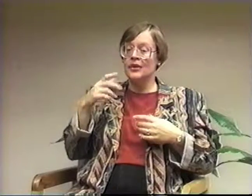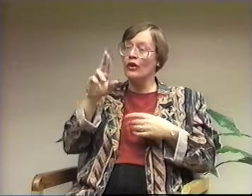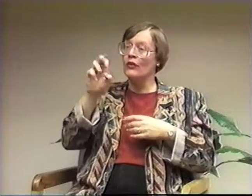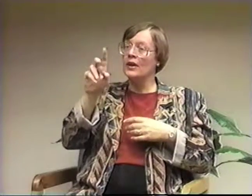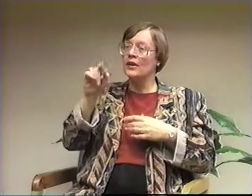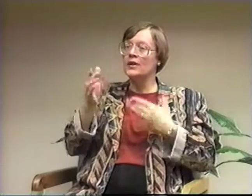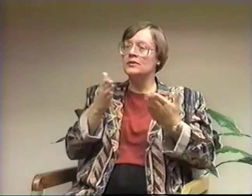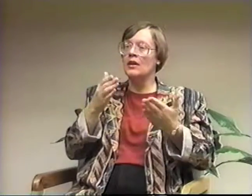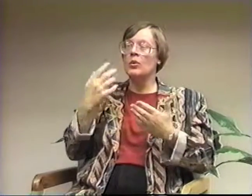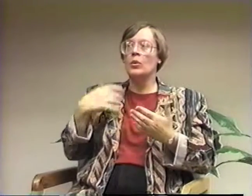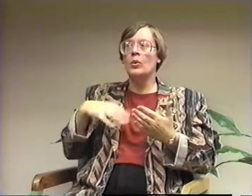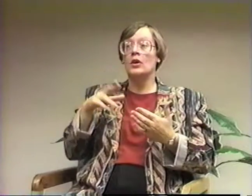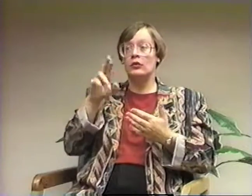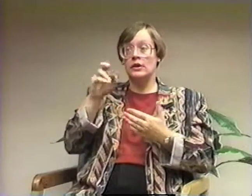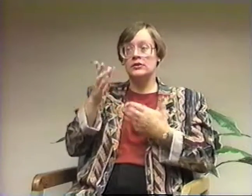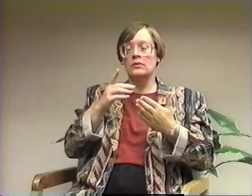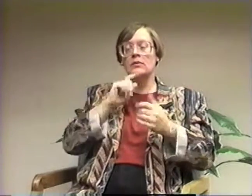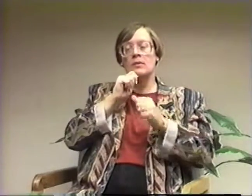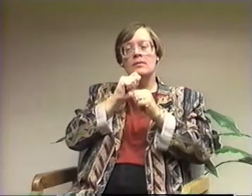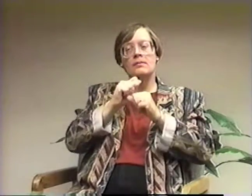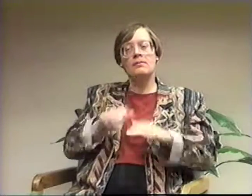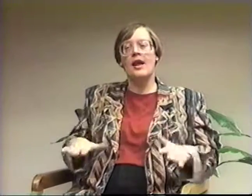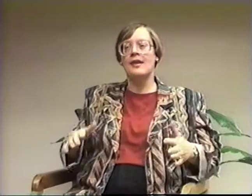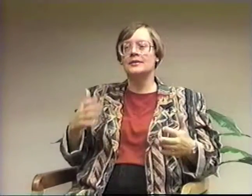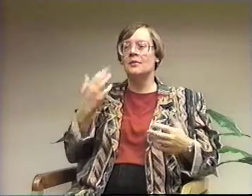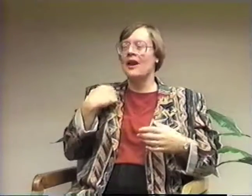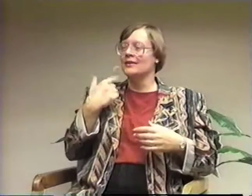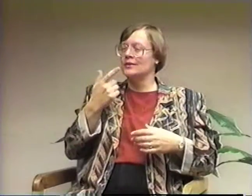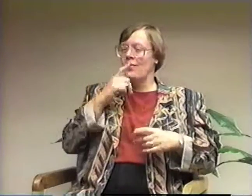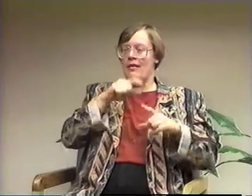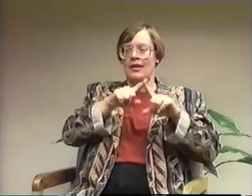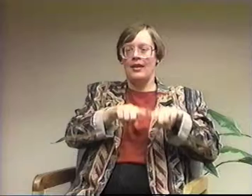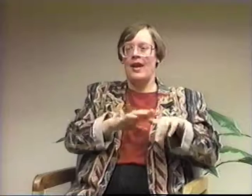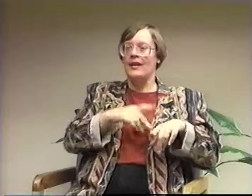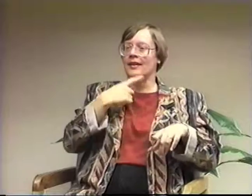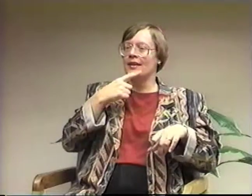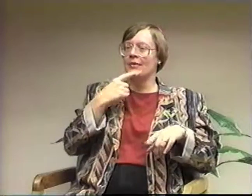We now have greater access through TTYs, computers,